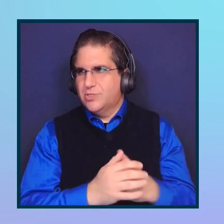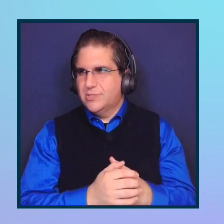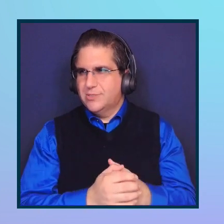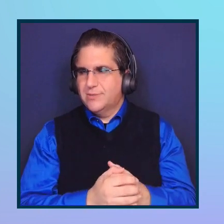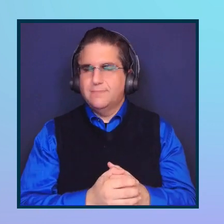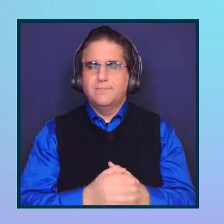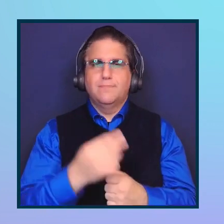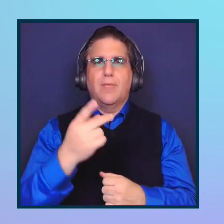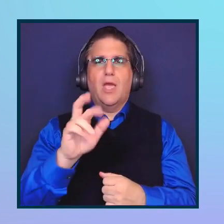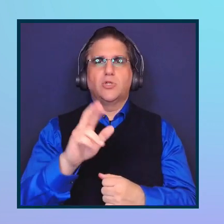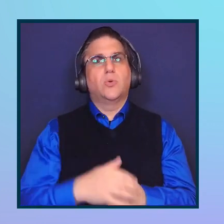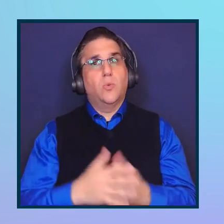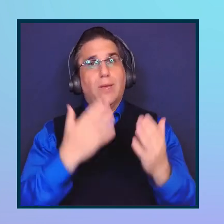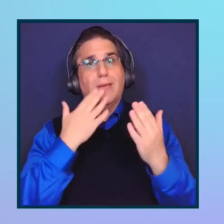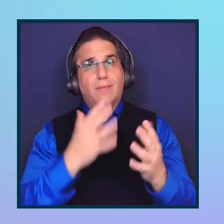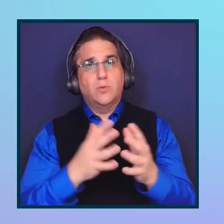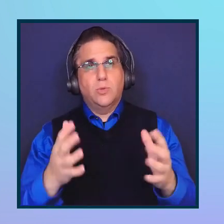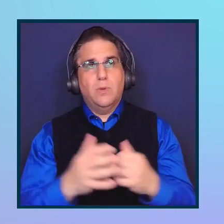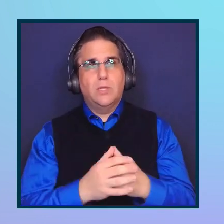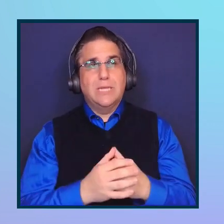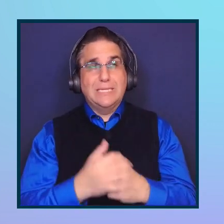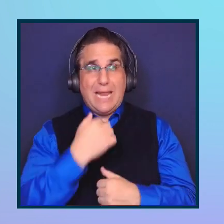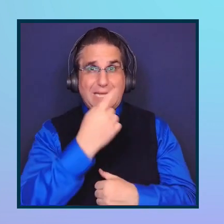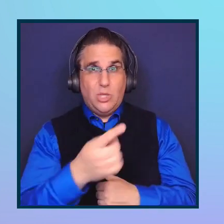Thank you for that. I might have said you have to, you might not have to.